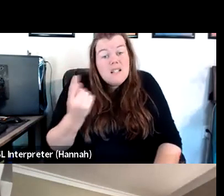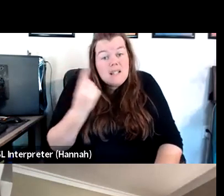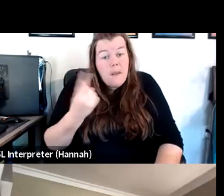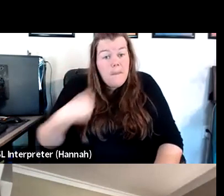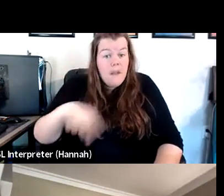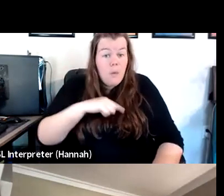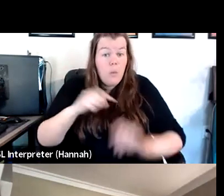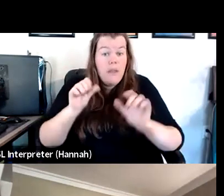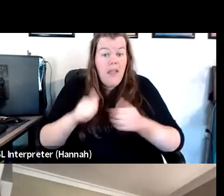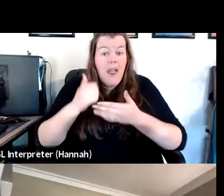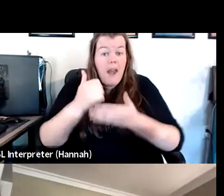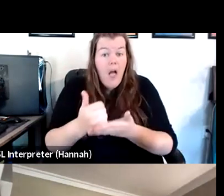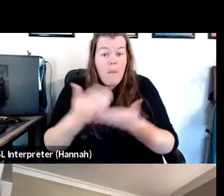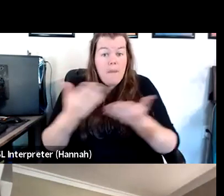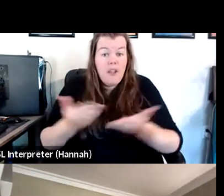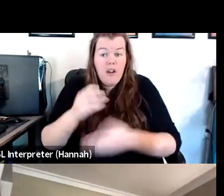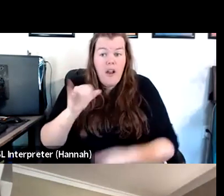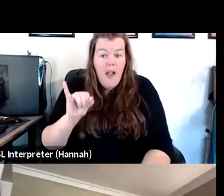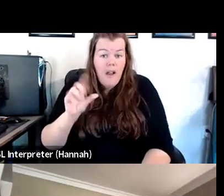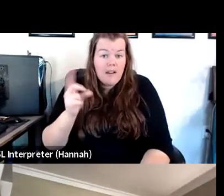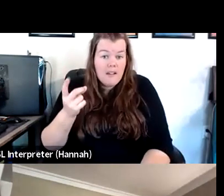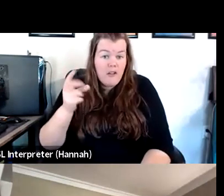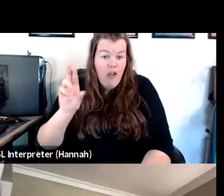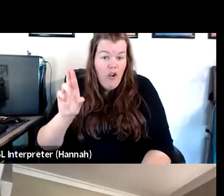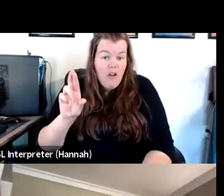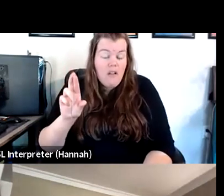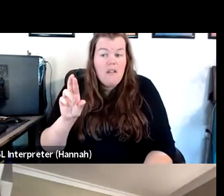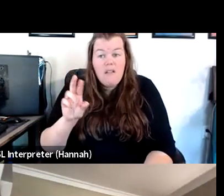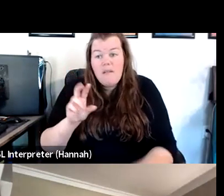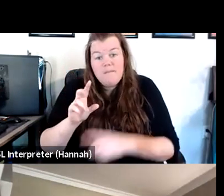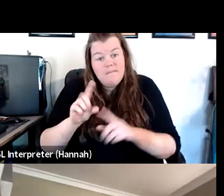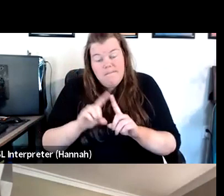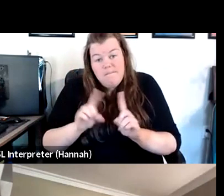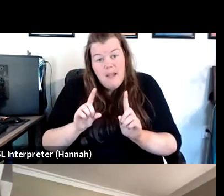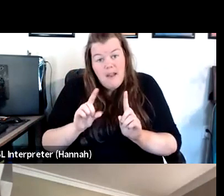at Indiana Disability Rights although I you know I'm currently the only attorney who's